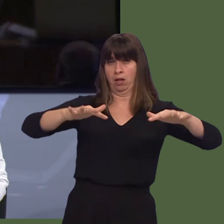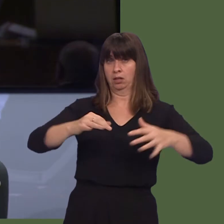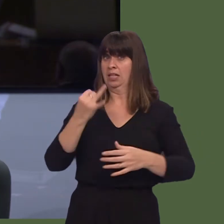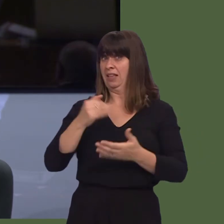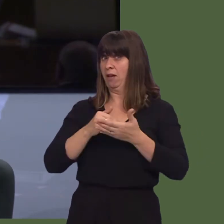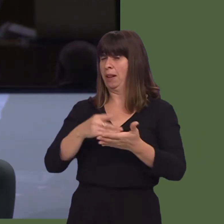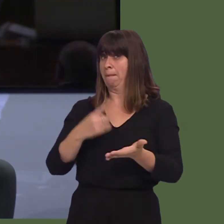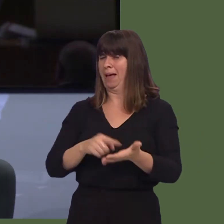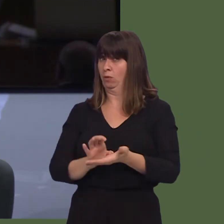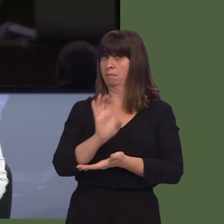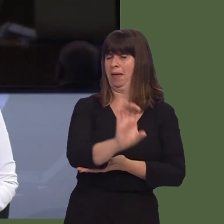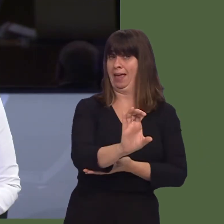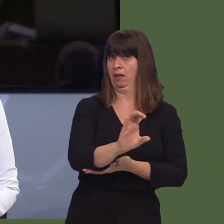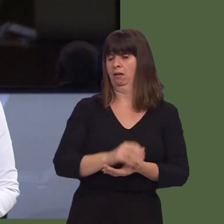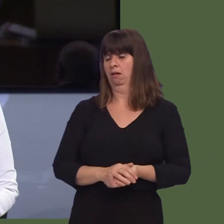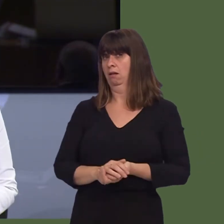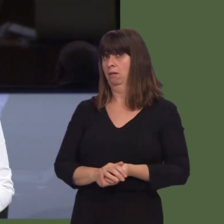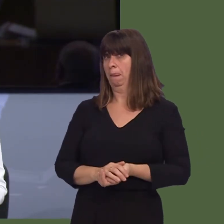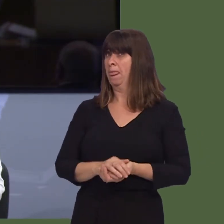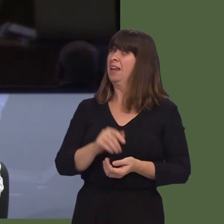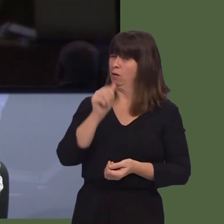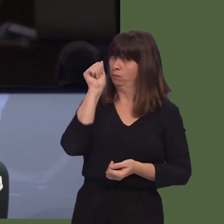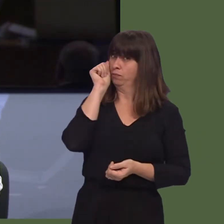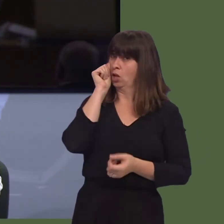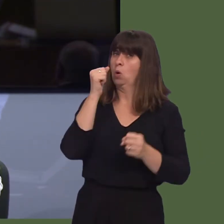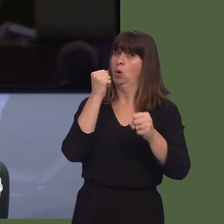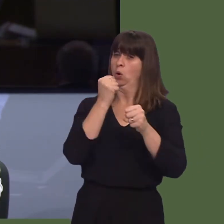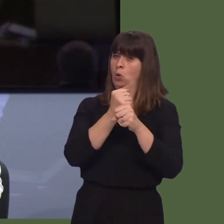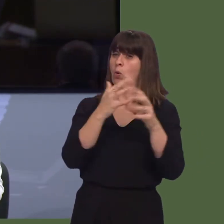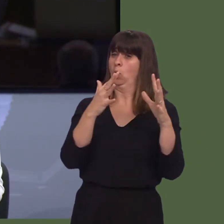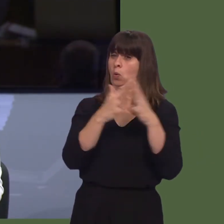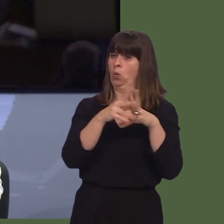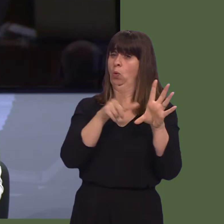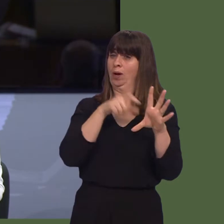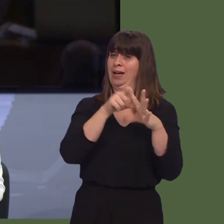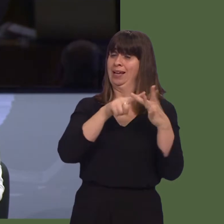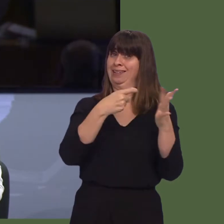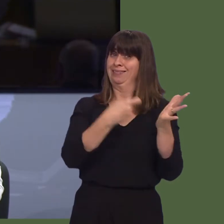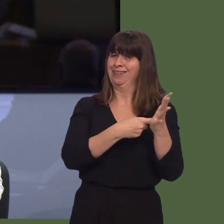Now, despite the special circumstances of Gwydir castle's double grade I listing, castle